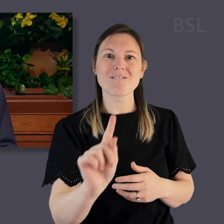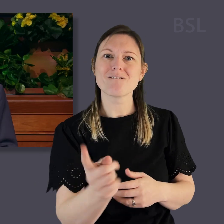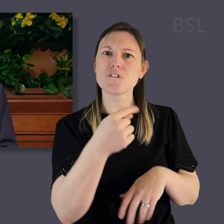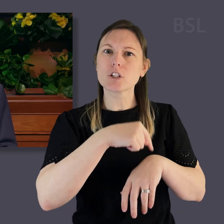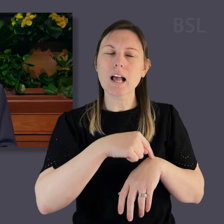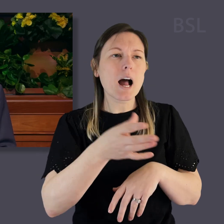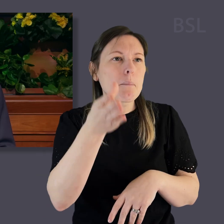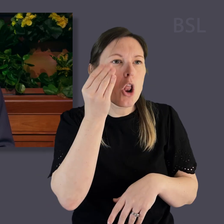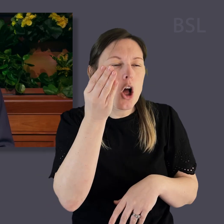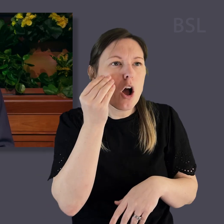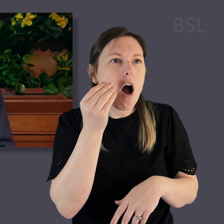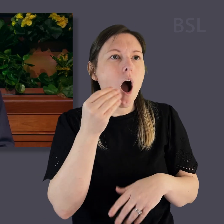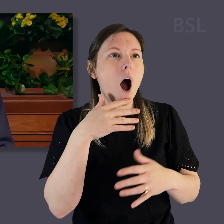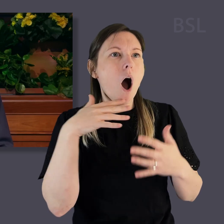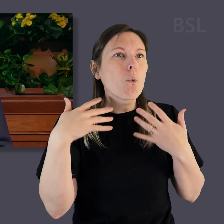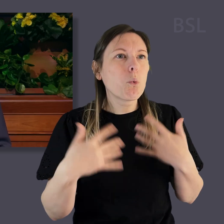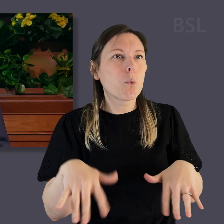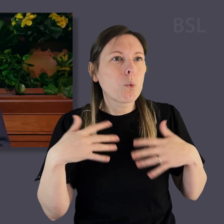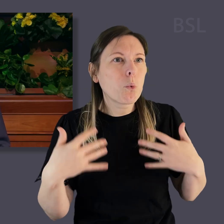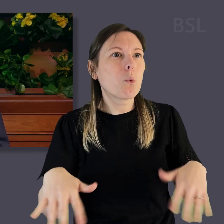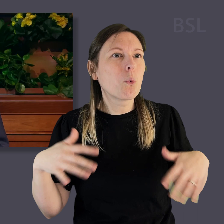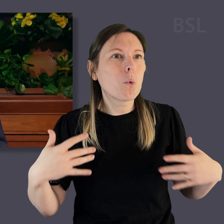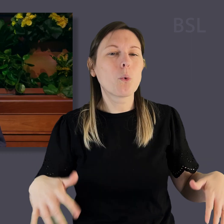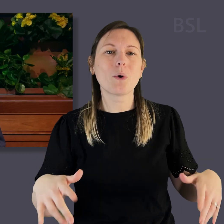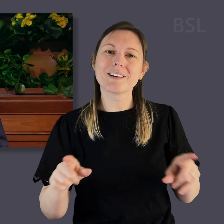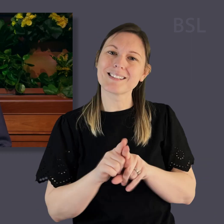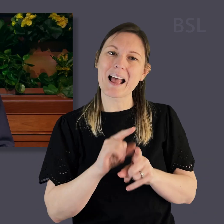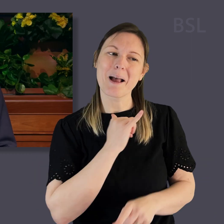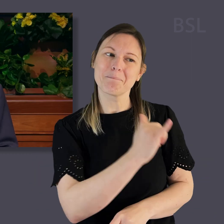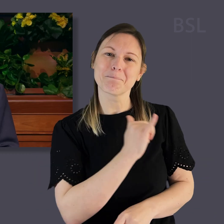of those who learn about them for the very first time.